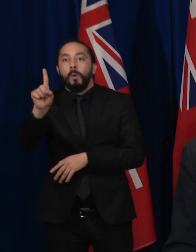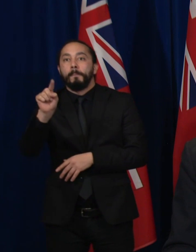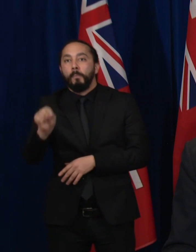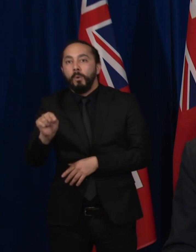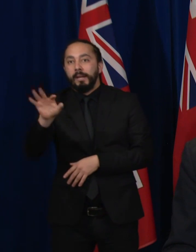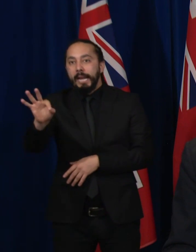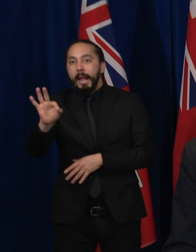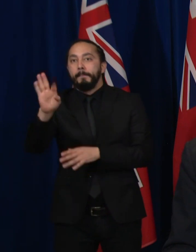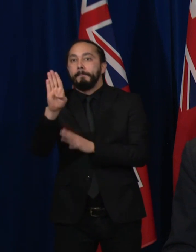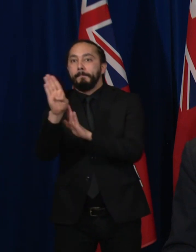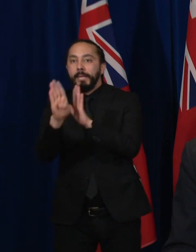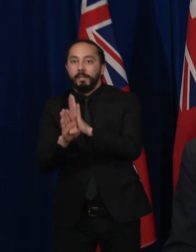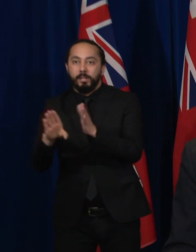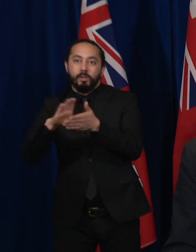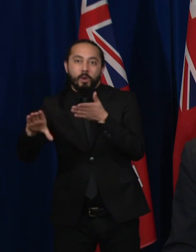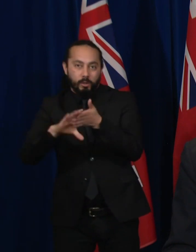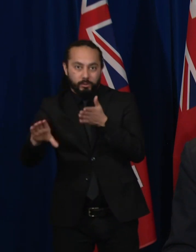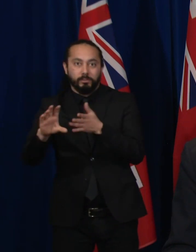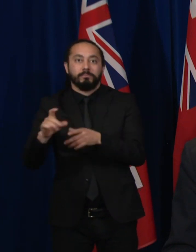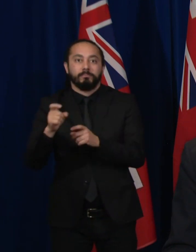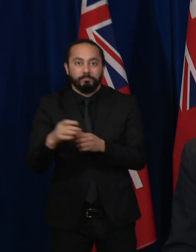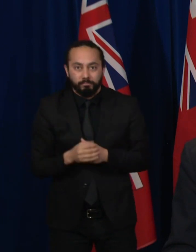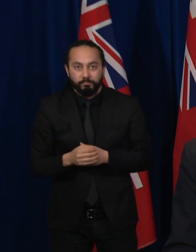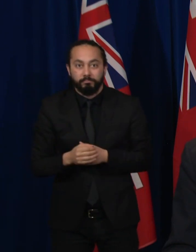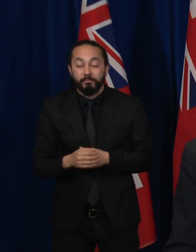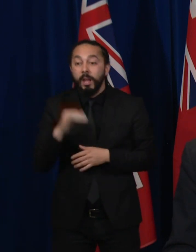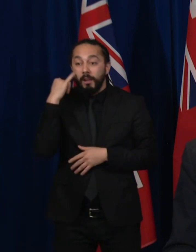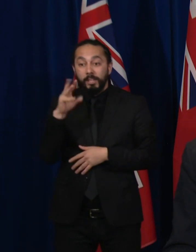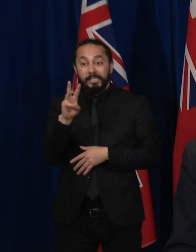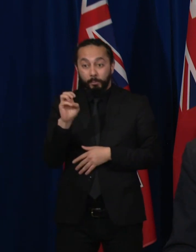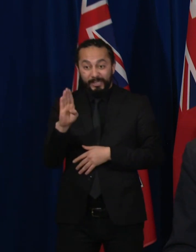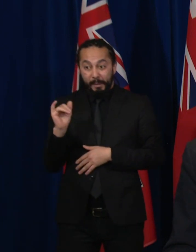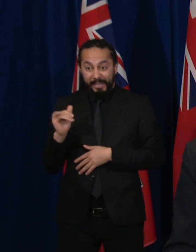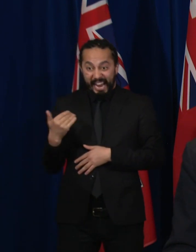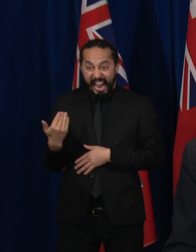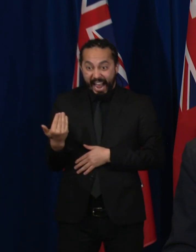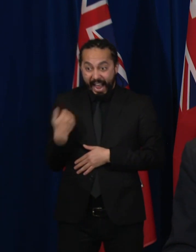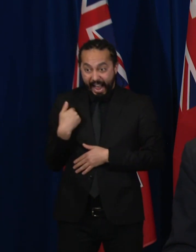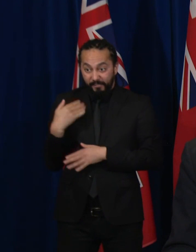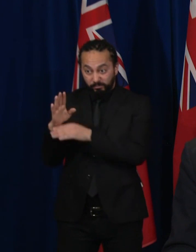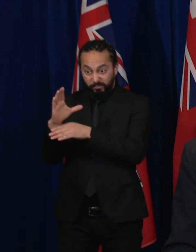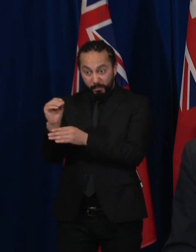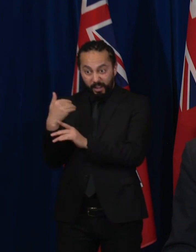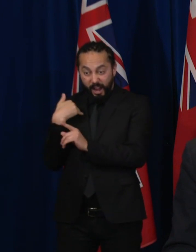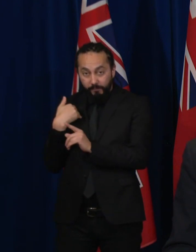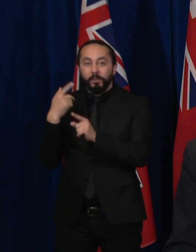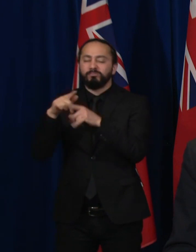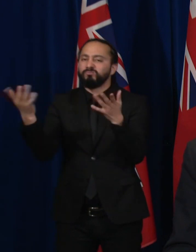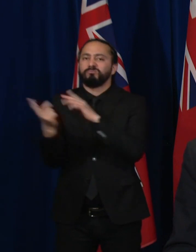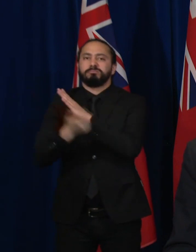automatically eligible for shall not perish from the earth. this financial relief package. In addition, no interest will be accrued Four score and seven years ago our fathers brought forth, on outstanding premium payments and